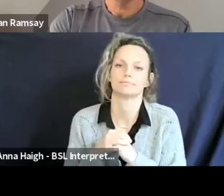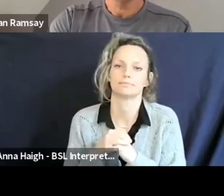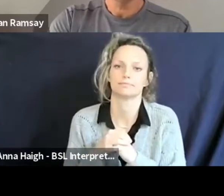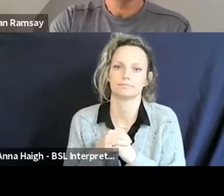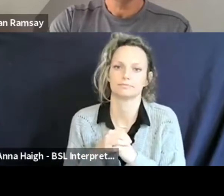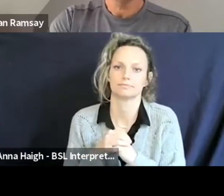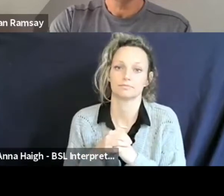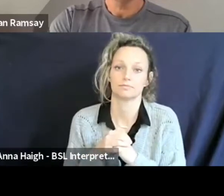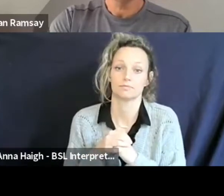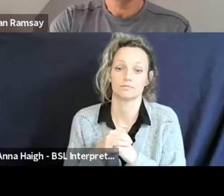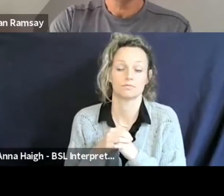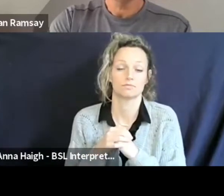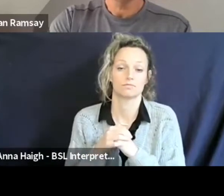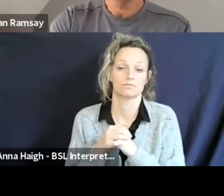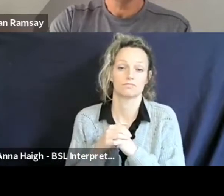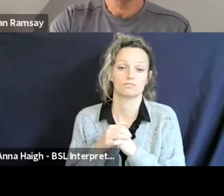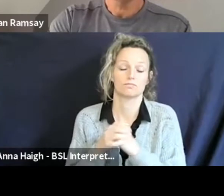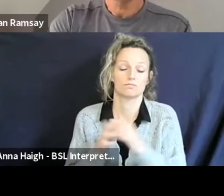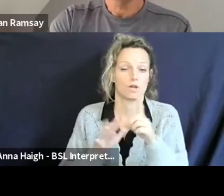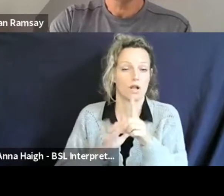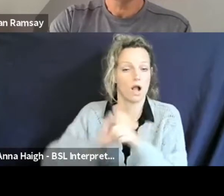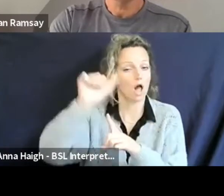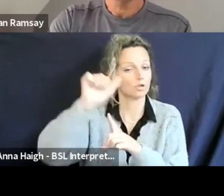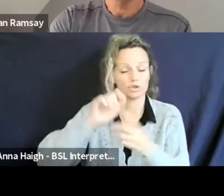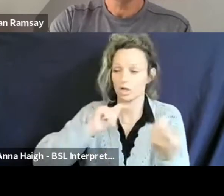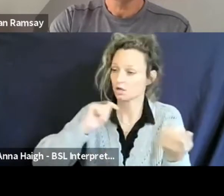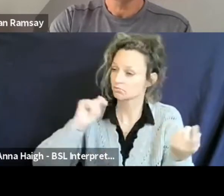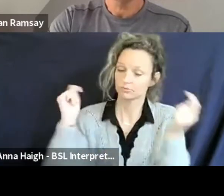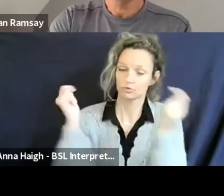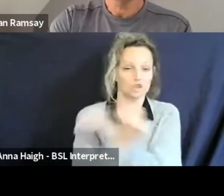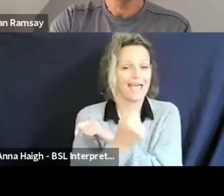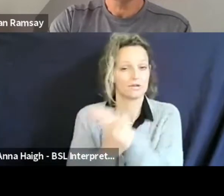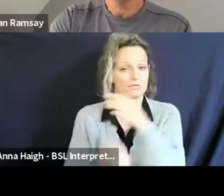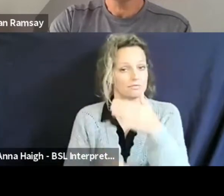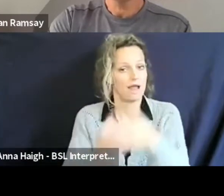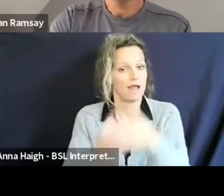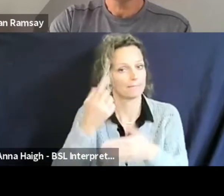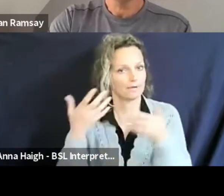Could you talk to us a little bit about that please.